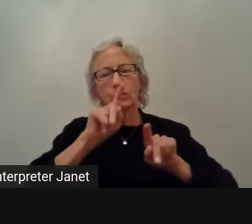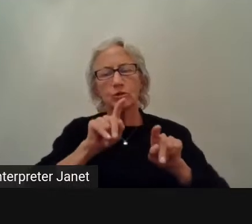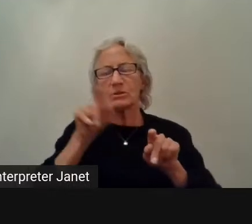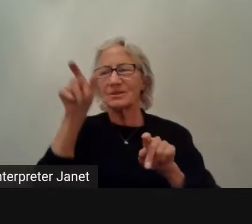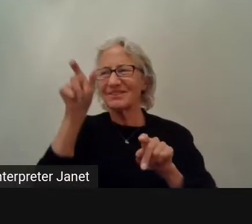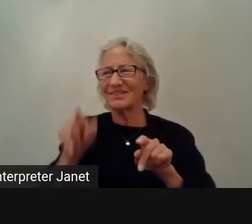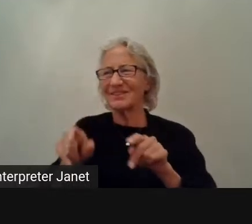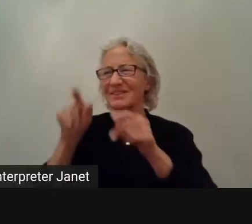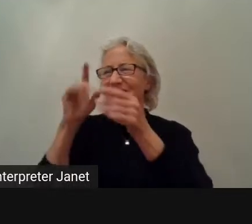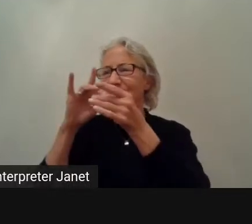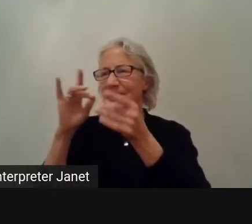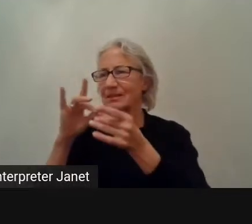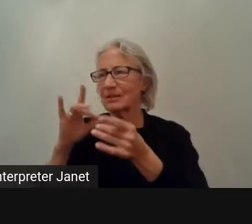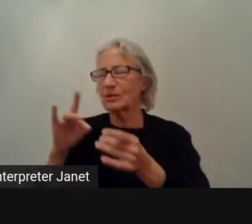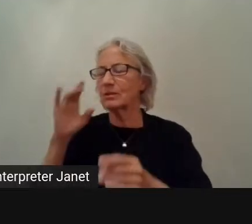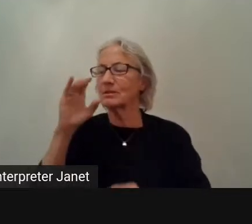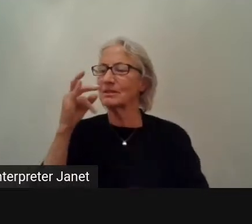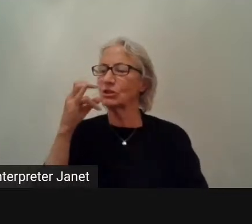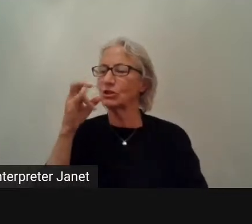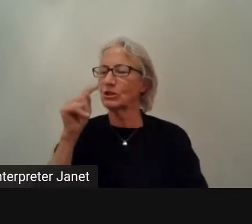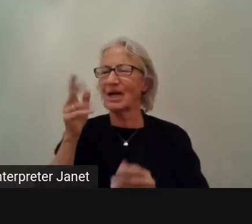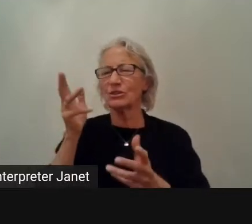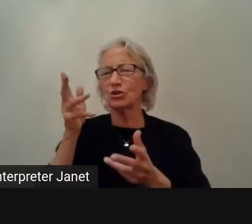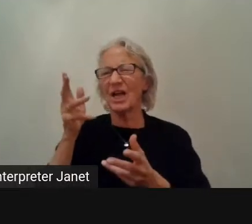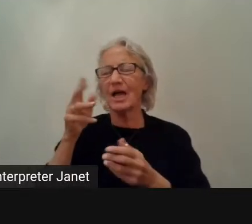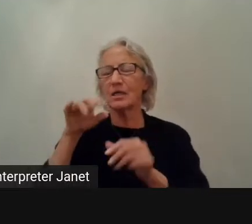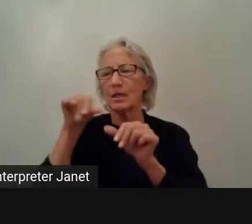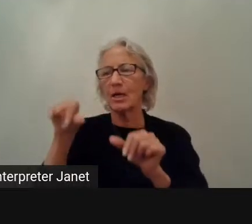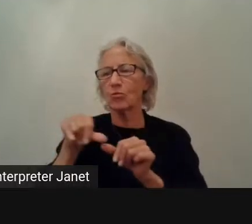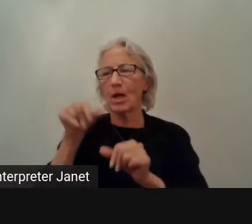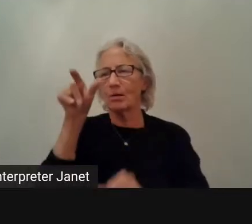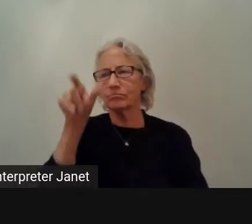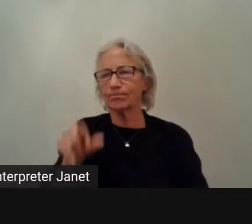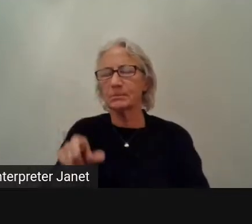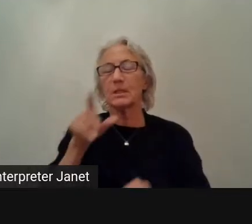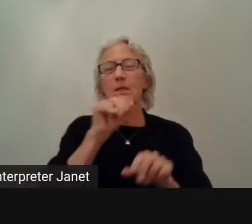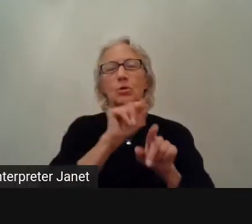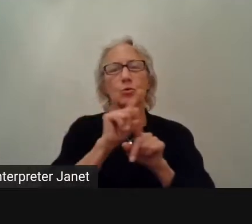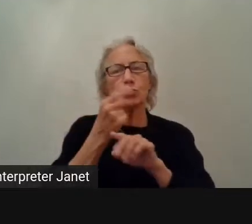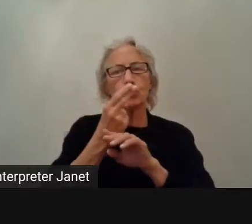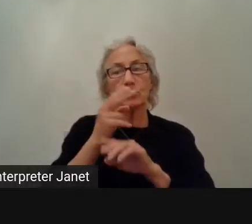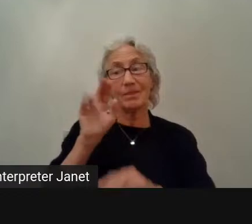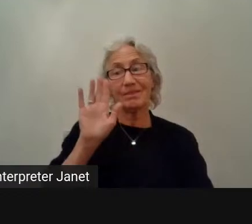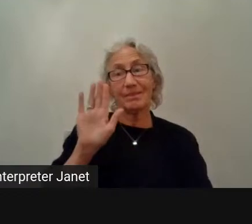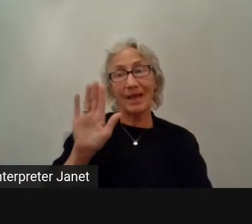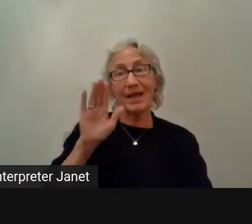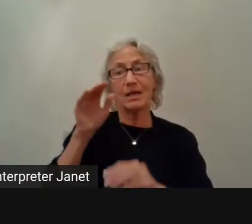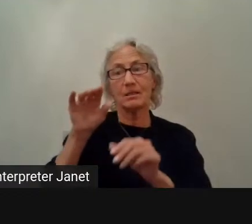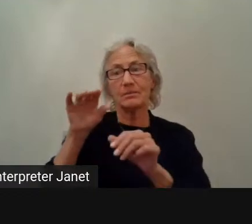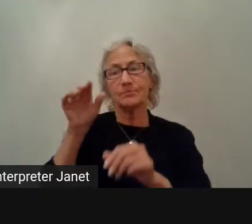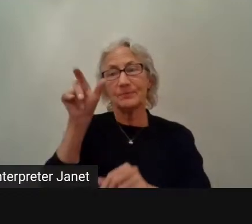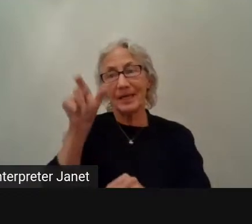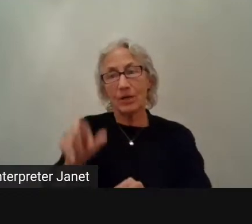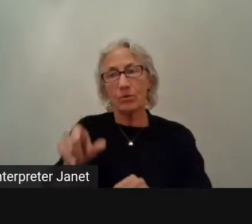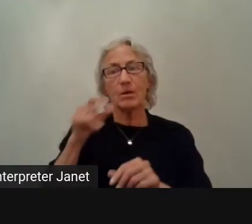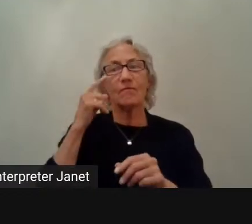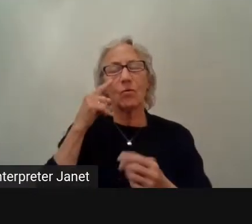Like before asked your questions in the Q&A tab of the chat area and will answer them